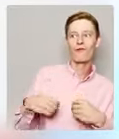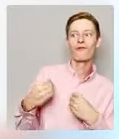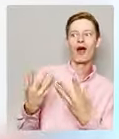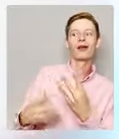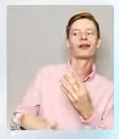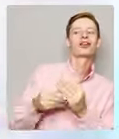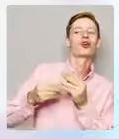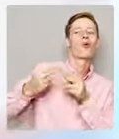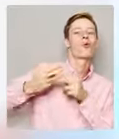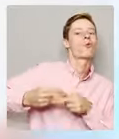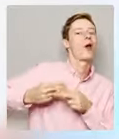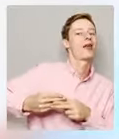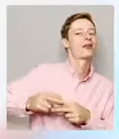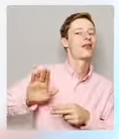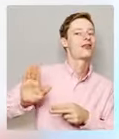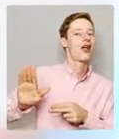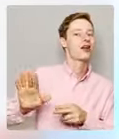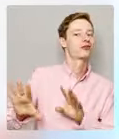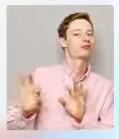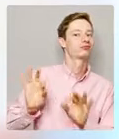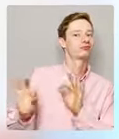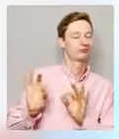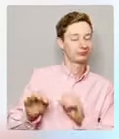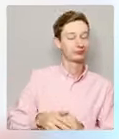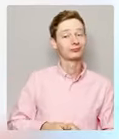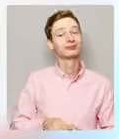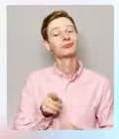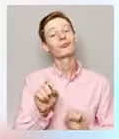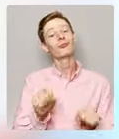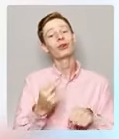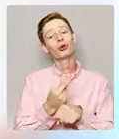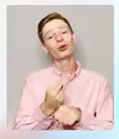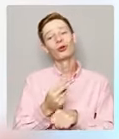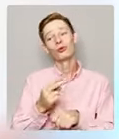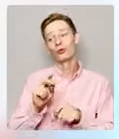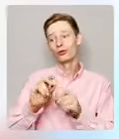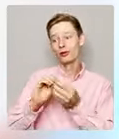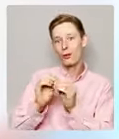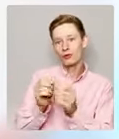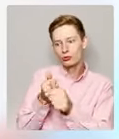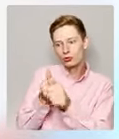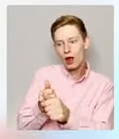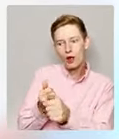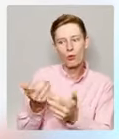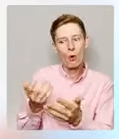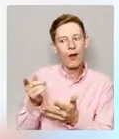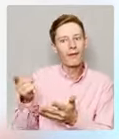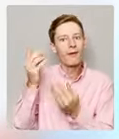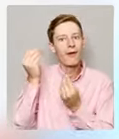a user is trying to perform and give that additional weight. Similarly, we can use variables to track what information the user has discovered.